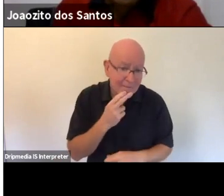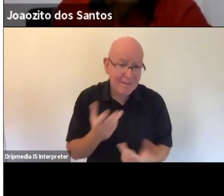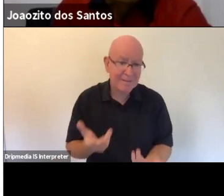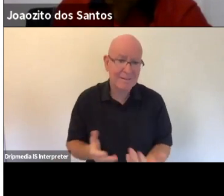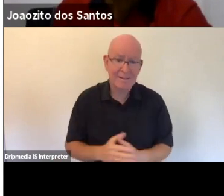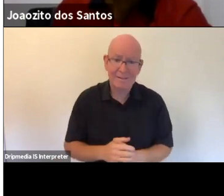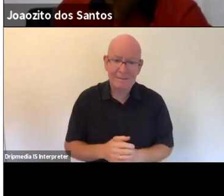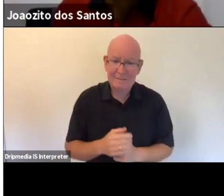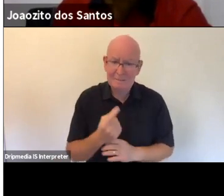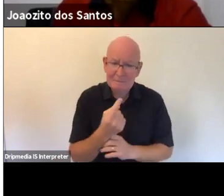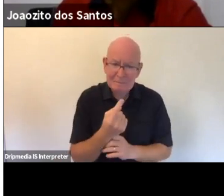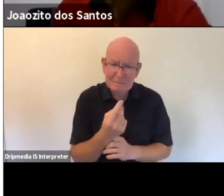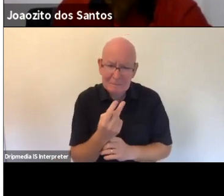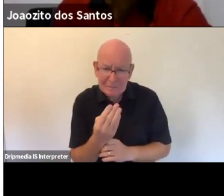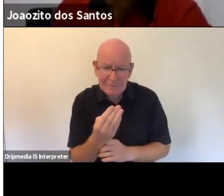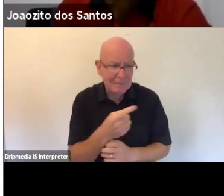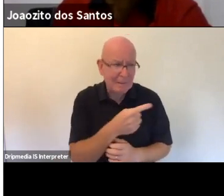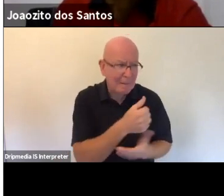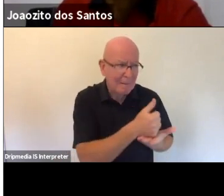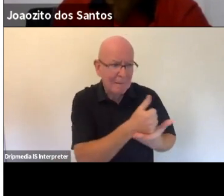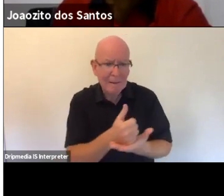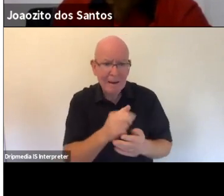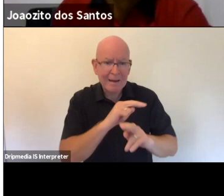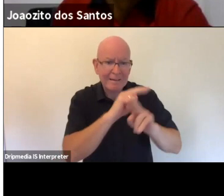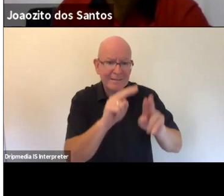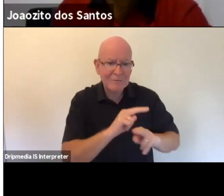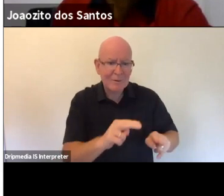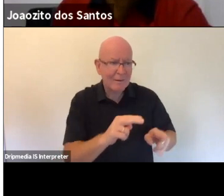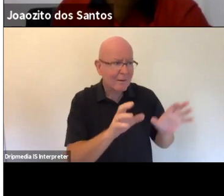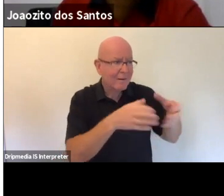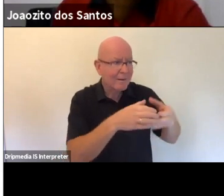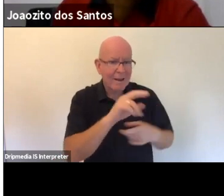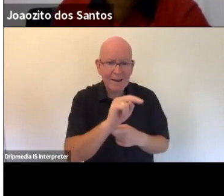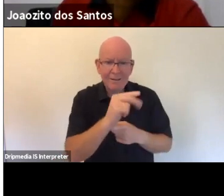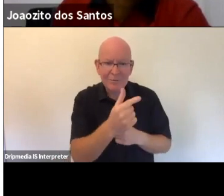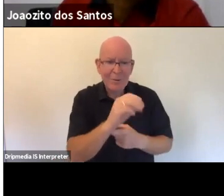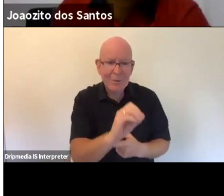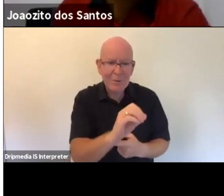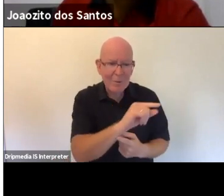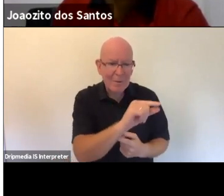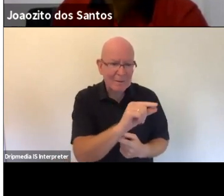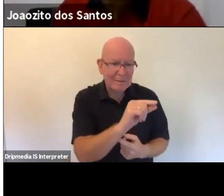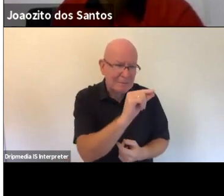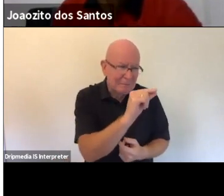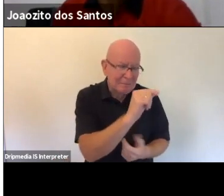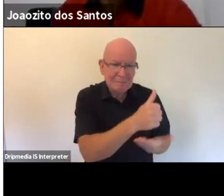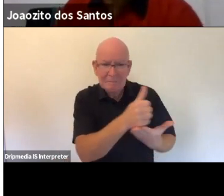non-governmental organisation and also disabled people organisation to provide monetary support during the COVID-19 pandemic,